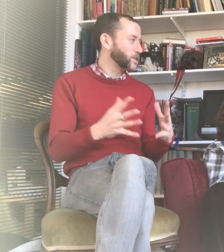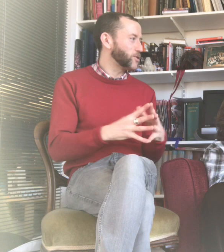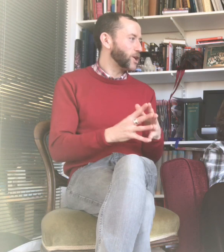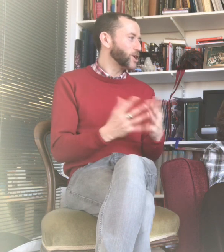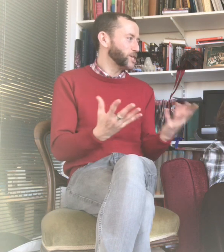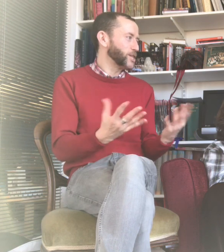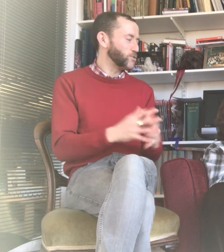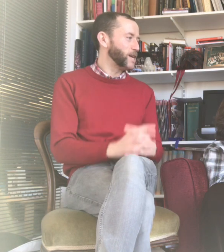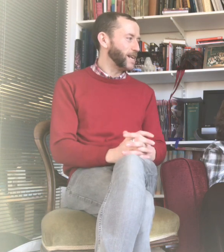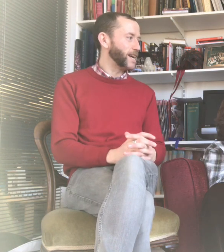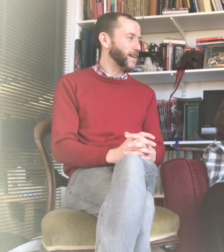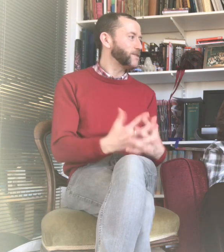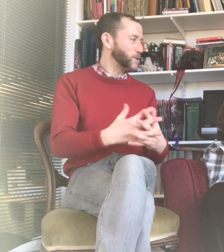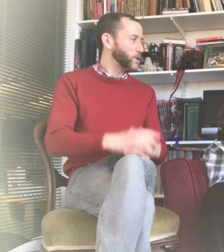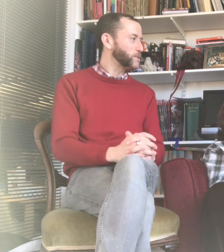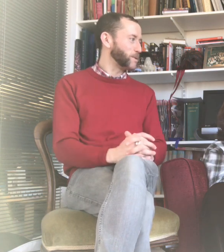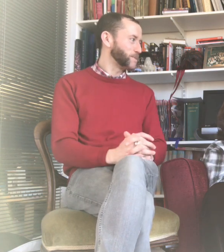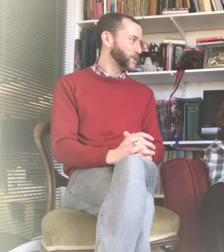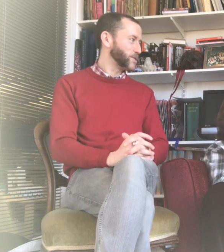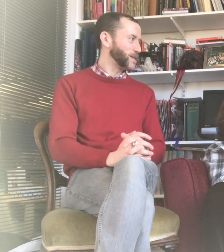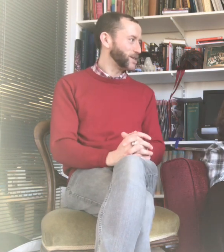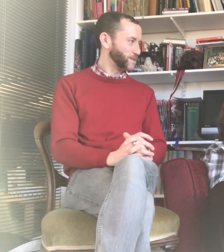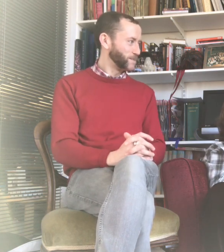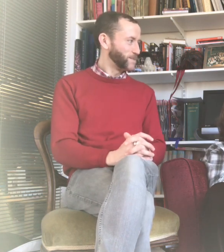synchronized, it really gives me goosebumps, it's really good.